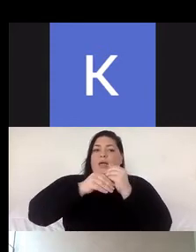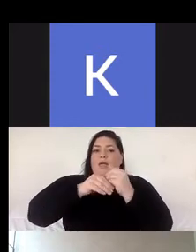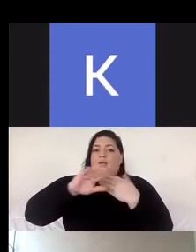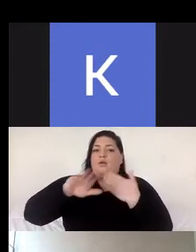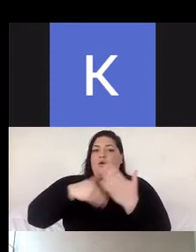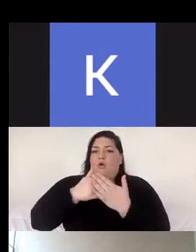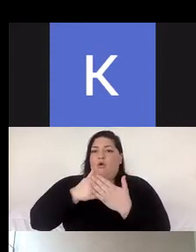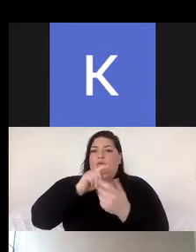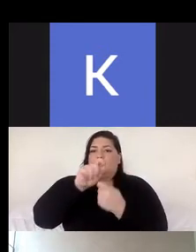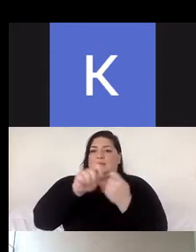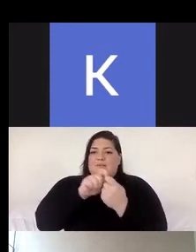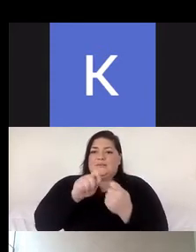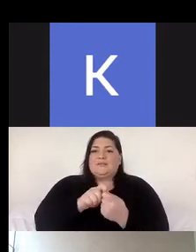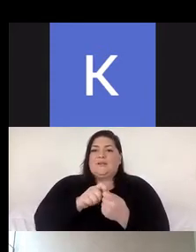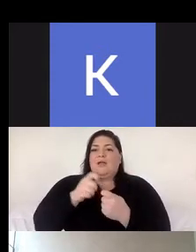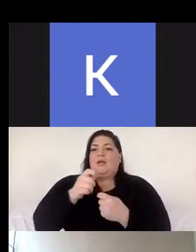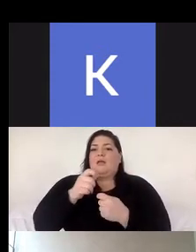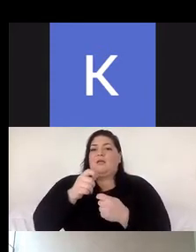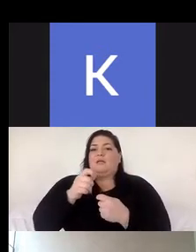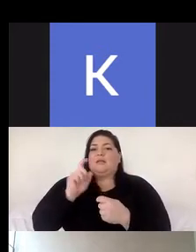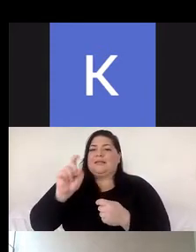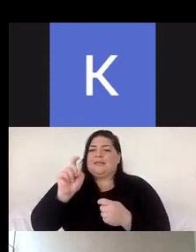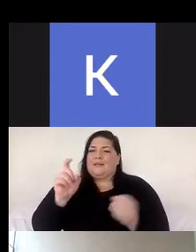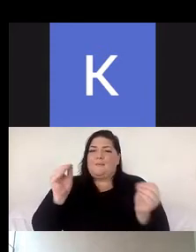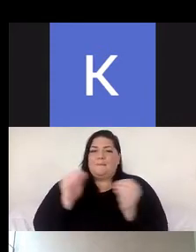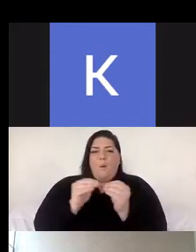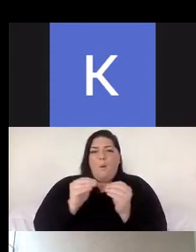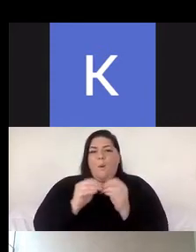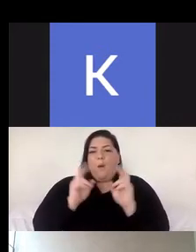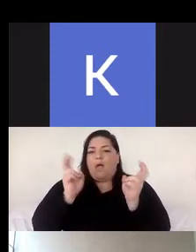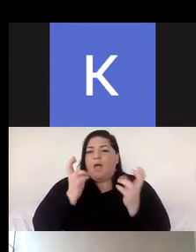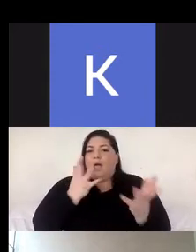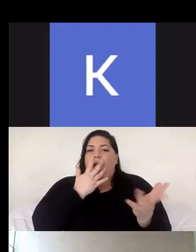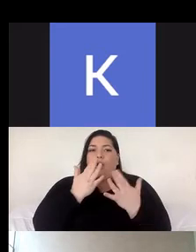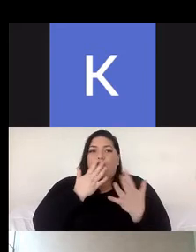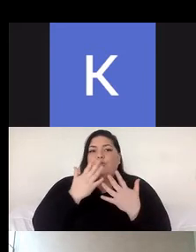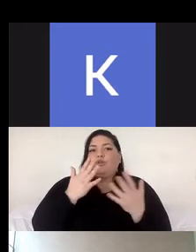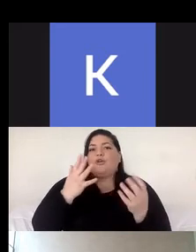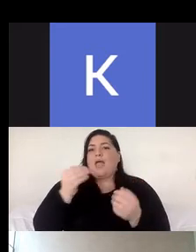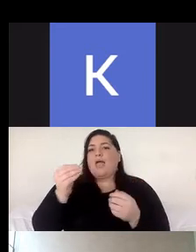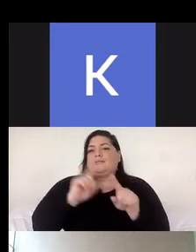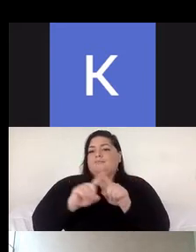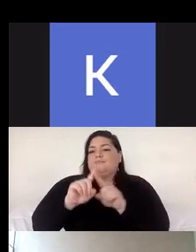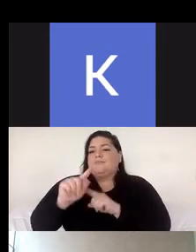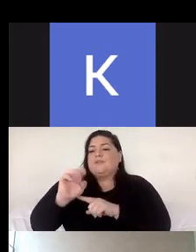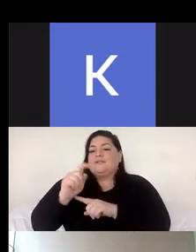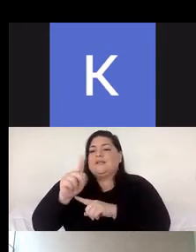and additional color or texture, as Erika said, to help explain that quantitative data,